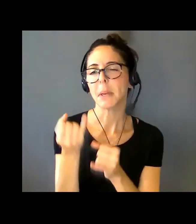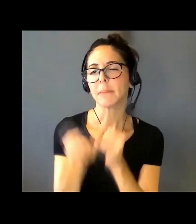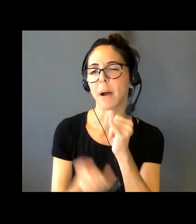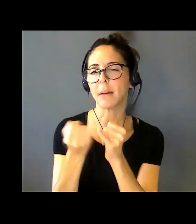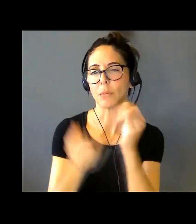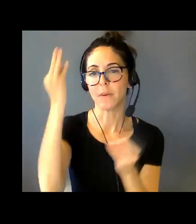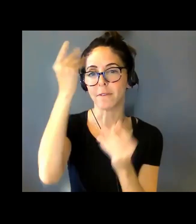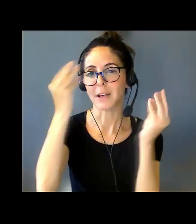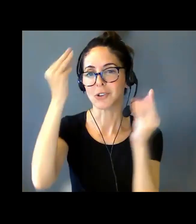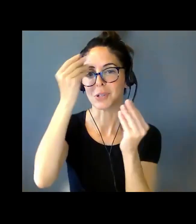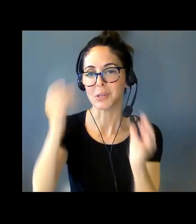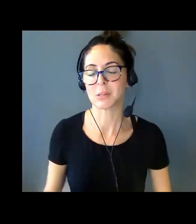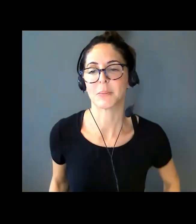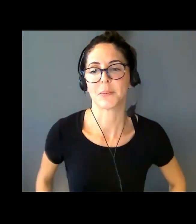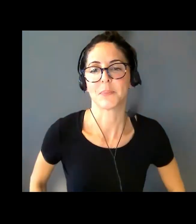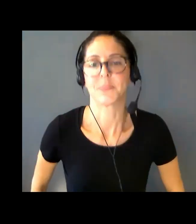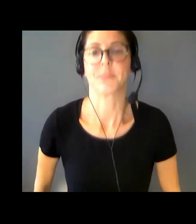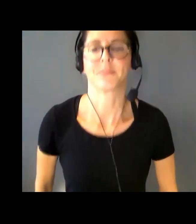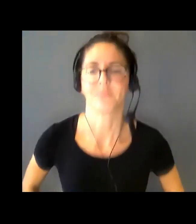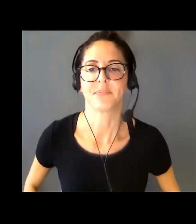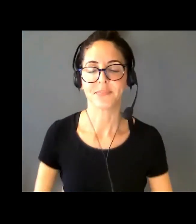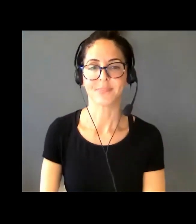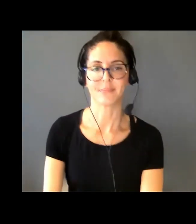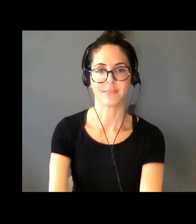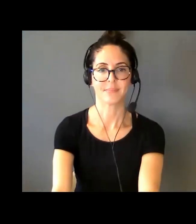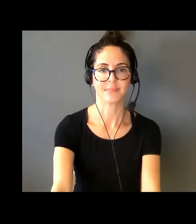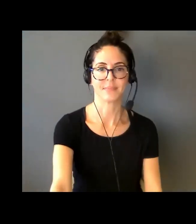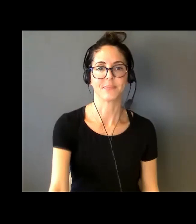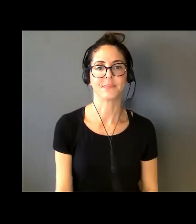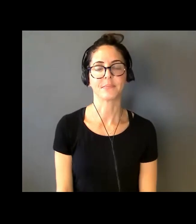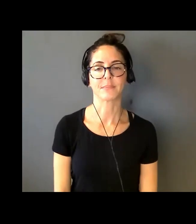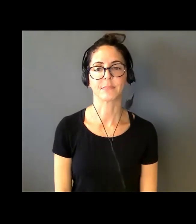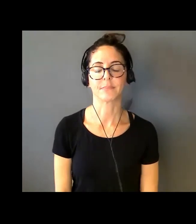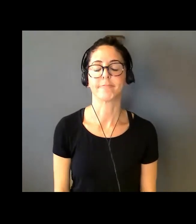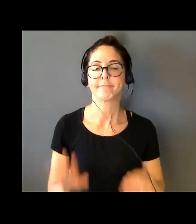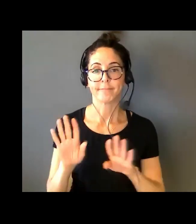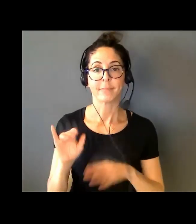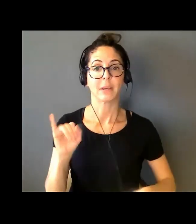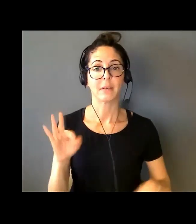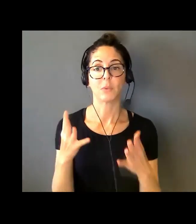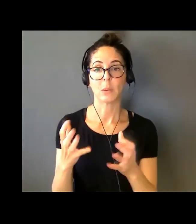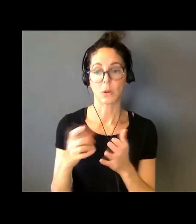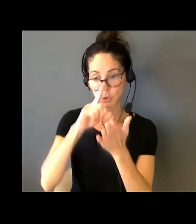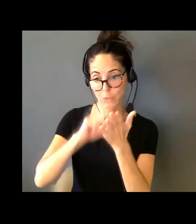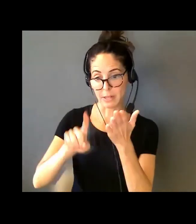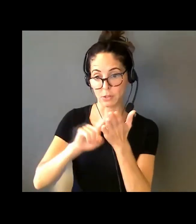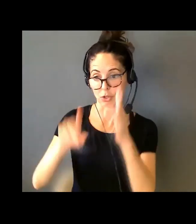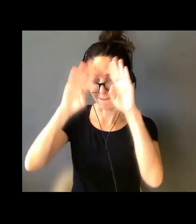talk in general, and this question. If we want to do research that is focused on disability rights,